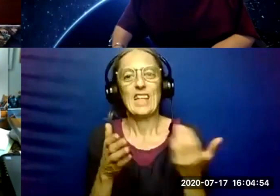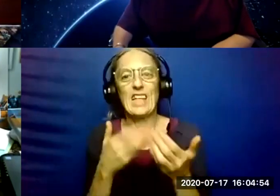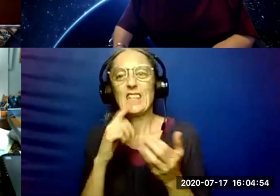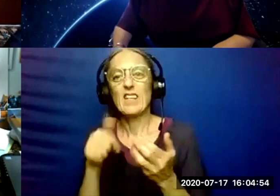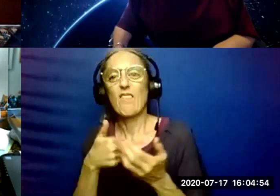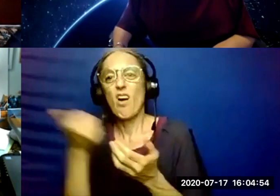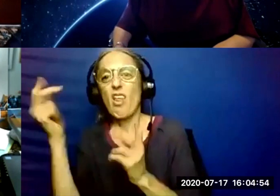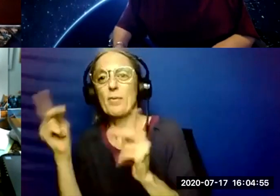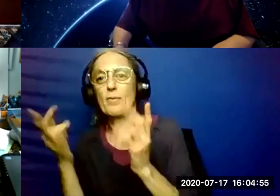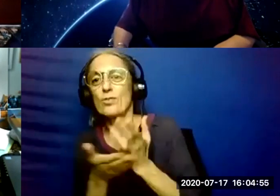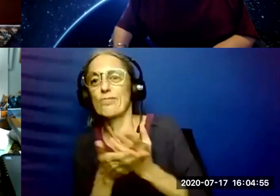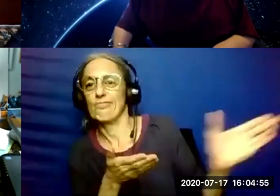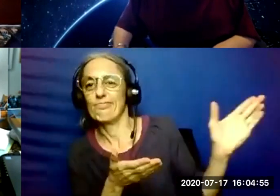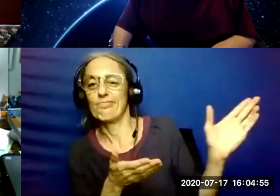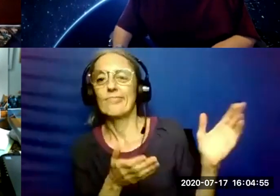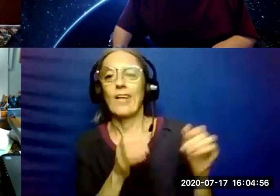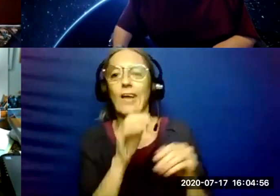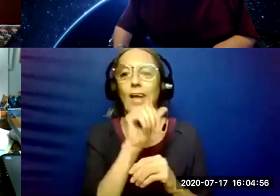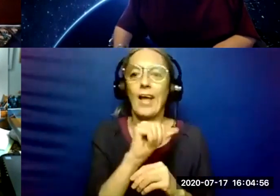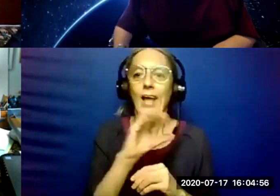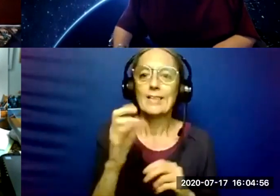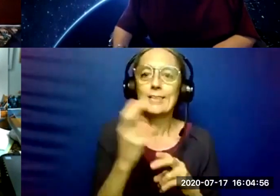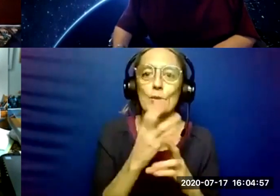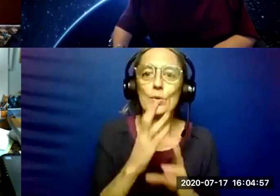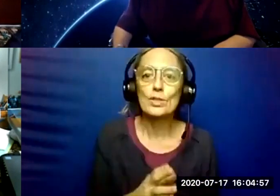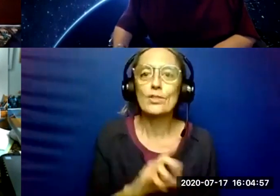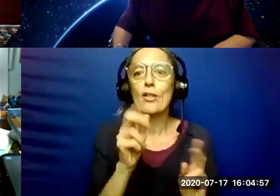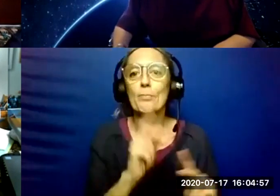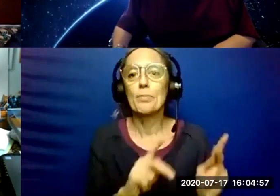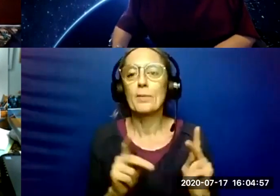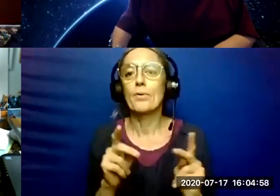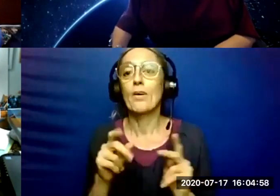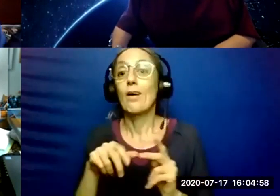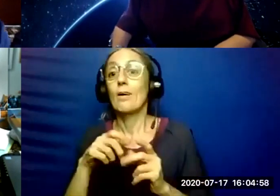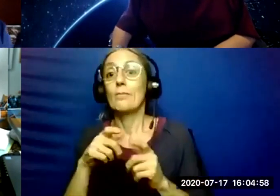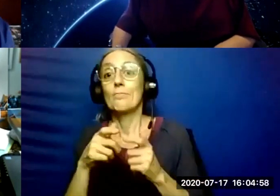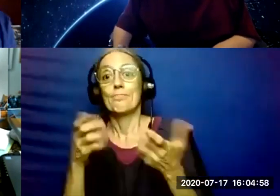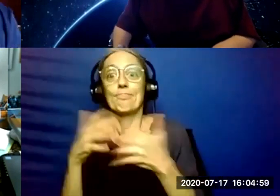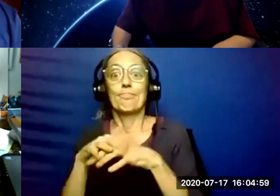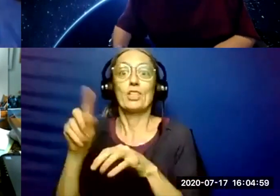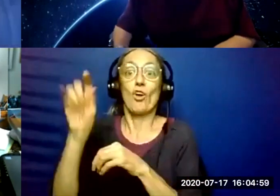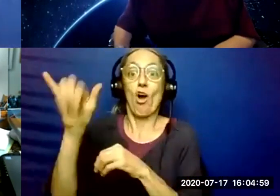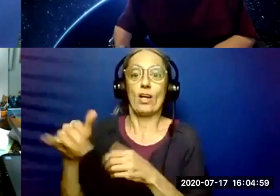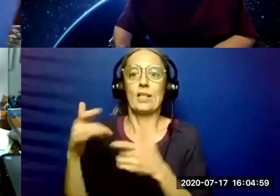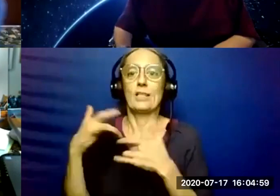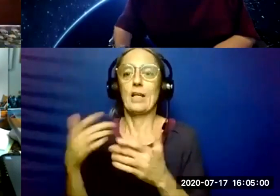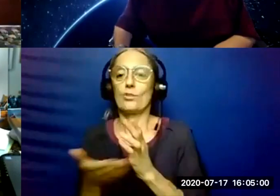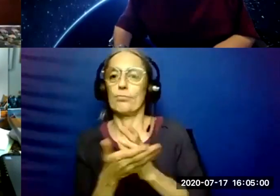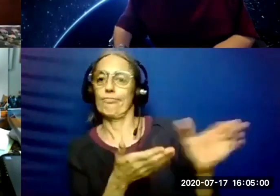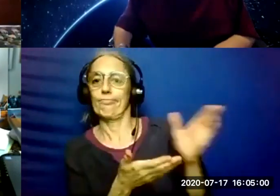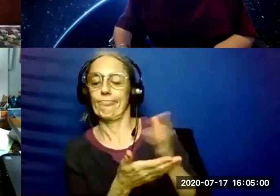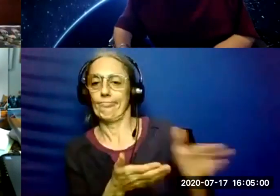users, and others. So it was a real privilege for me to work with him for those three or four years,